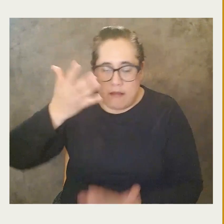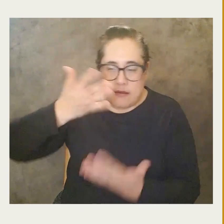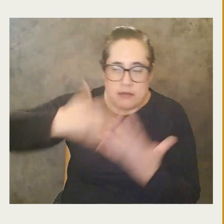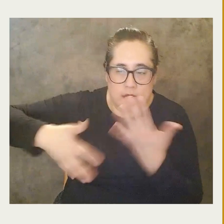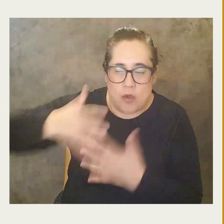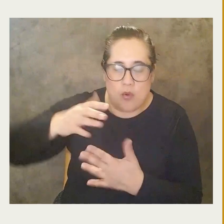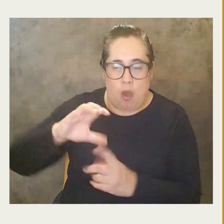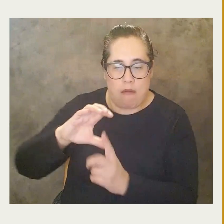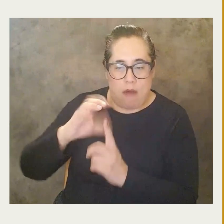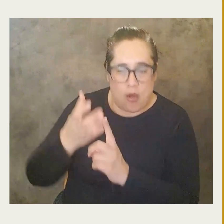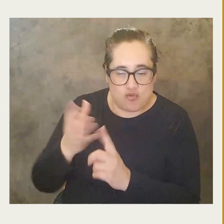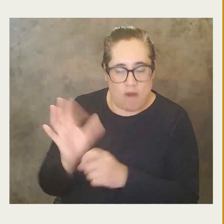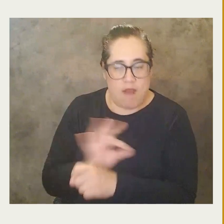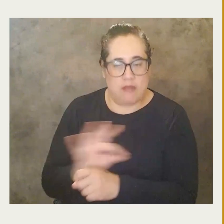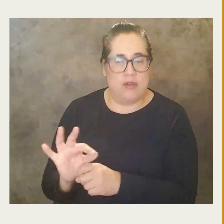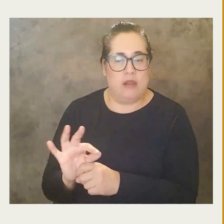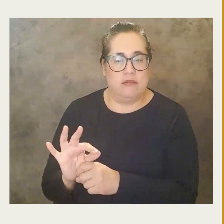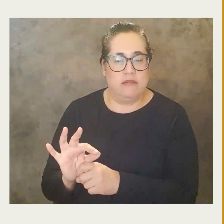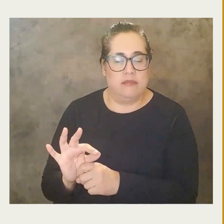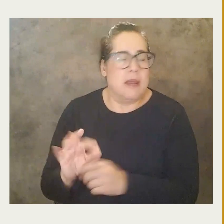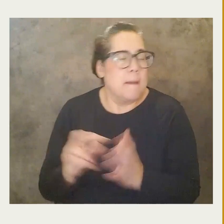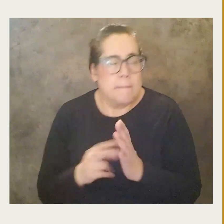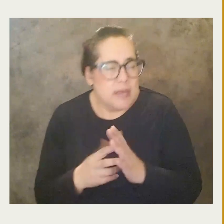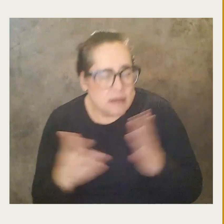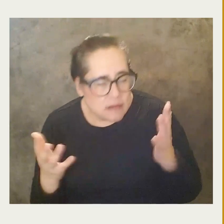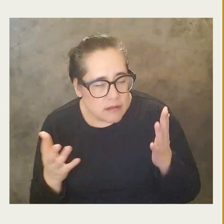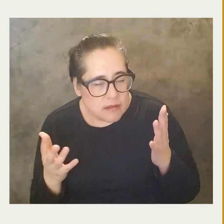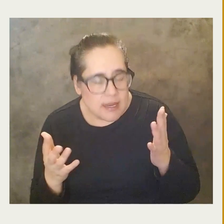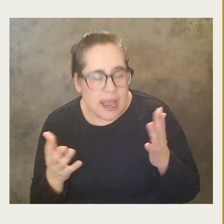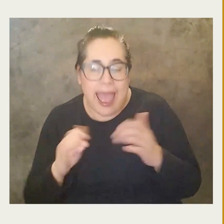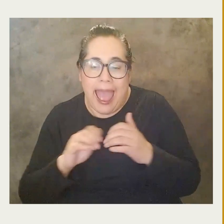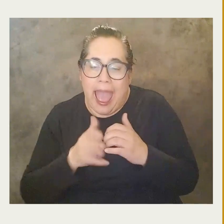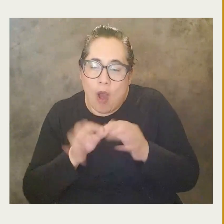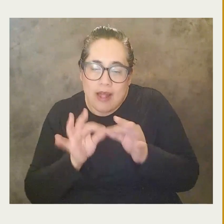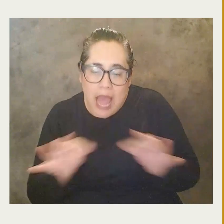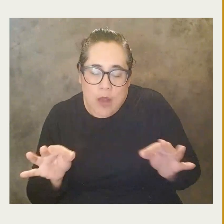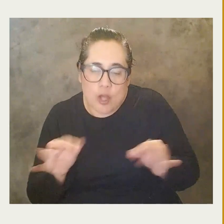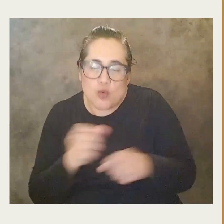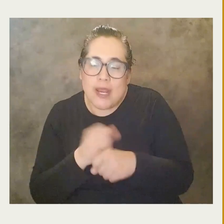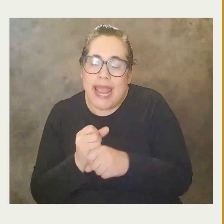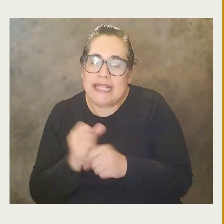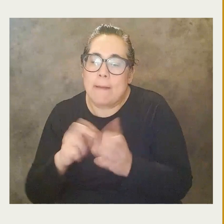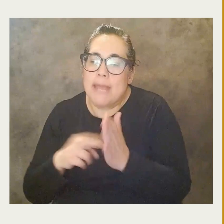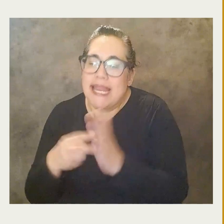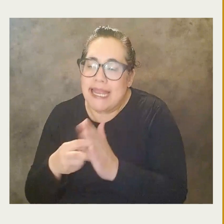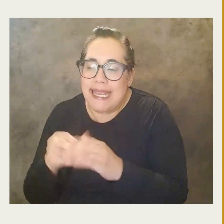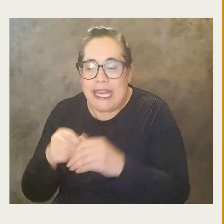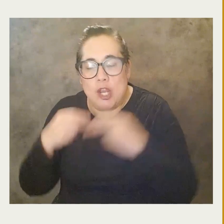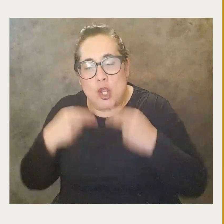and cultural functioning. In other words, how language creates ... meaning in human life.